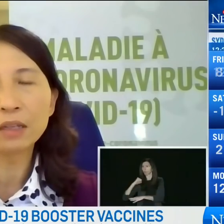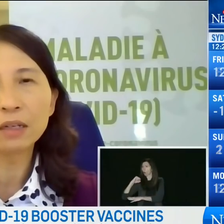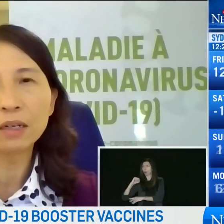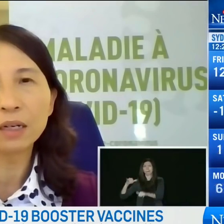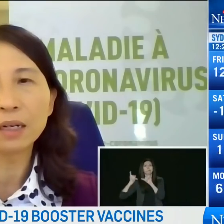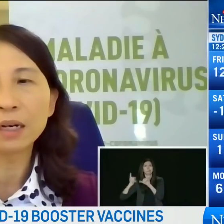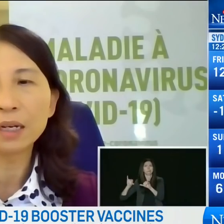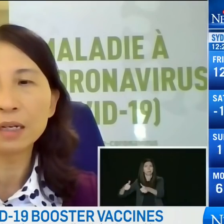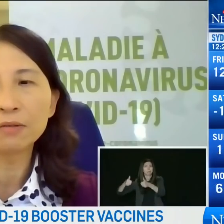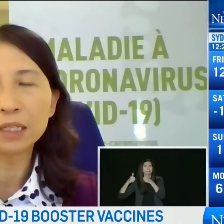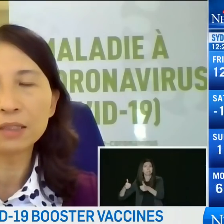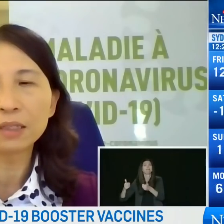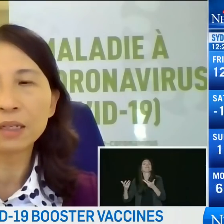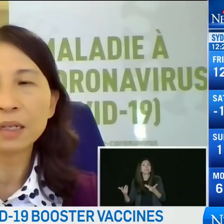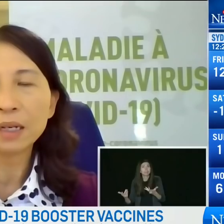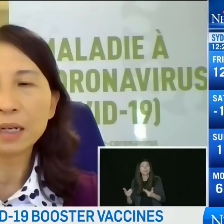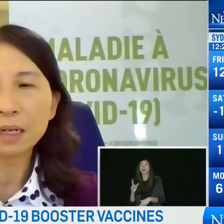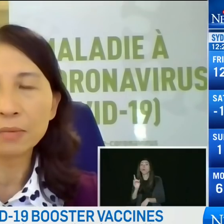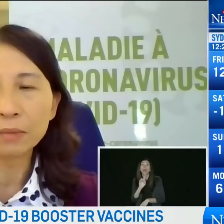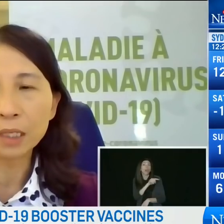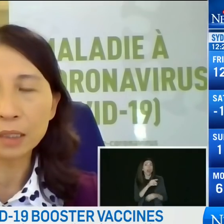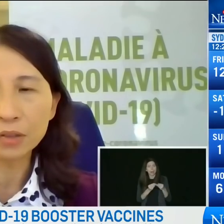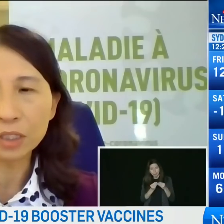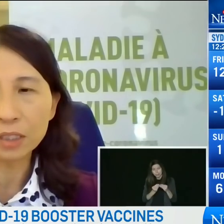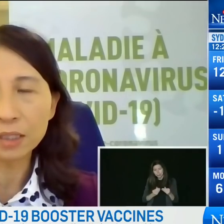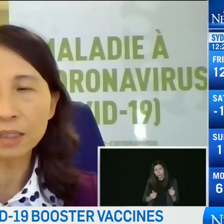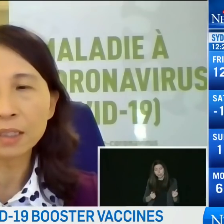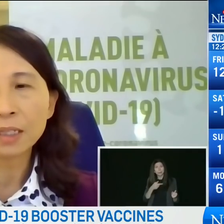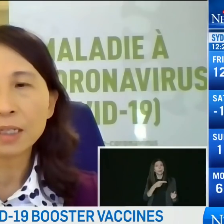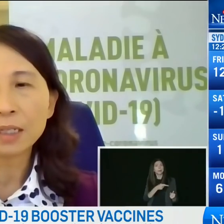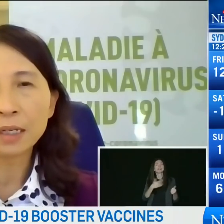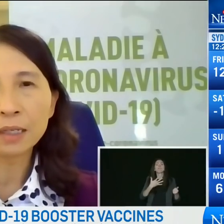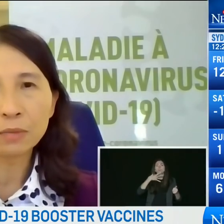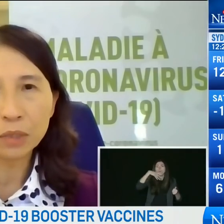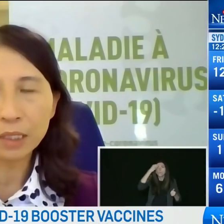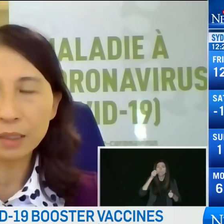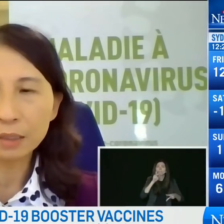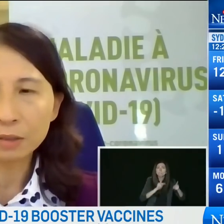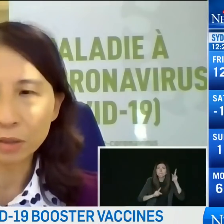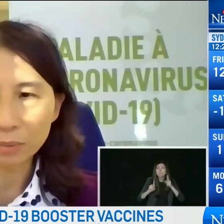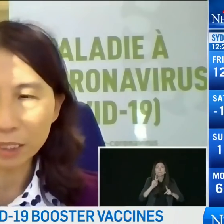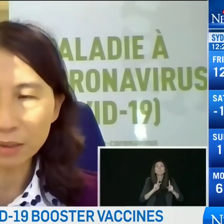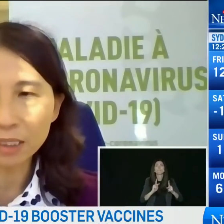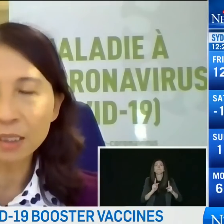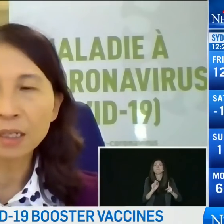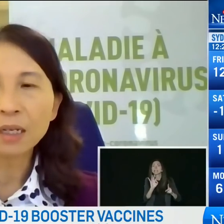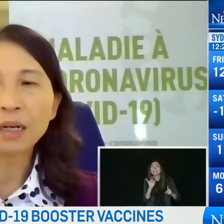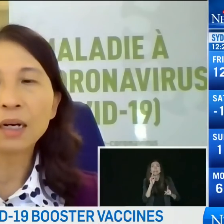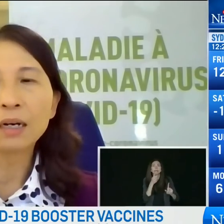MOST CONCERN ABOUT SEVERE OUTCOMES IN THOSE WHO ARE